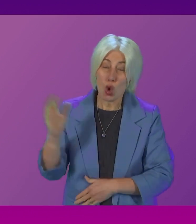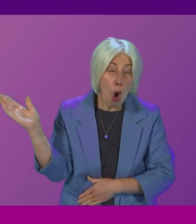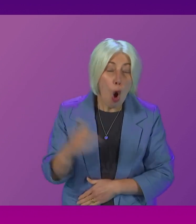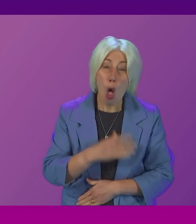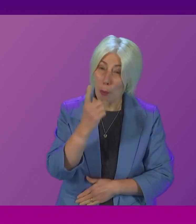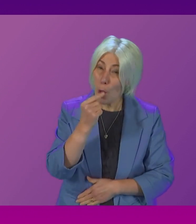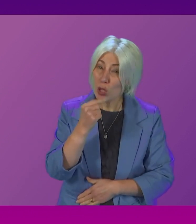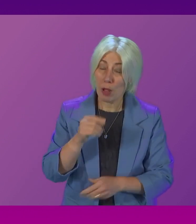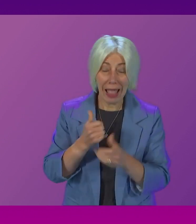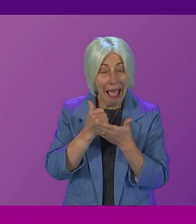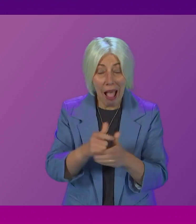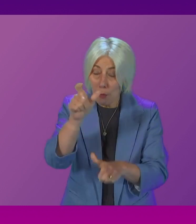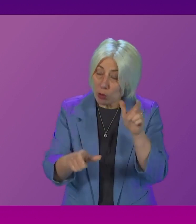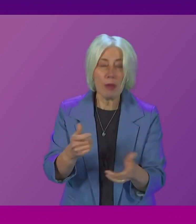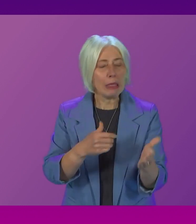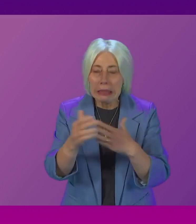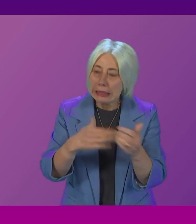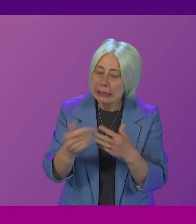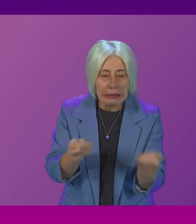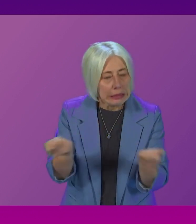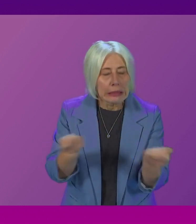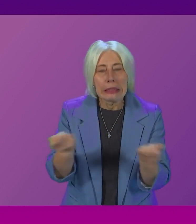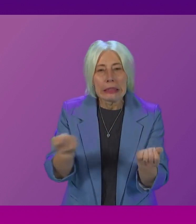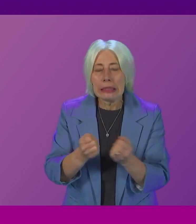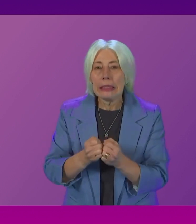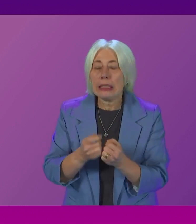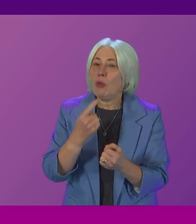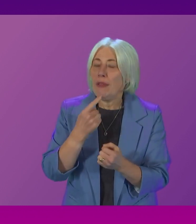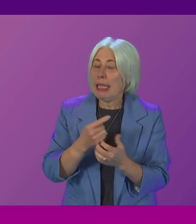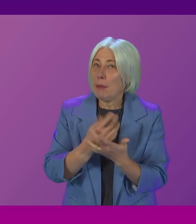help people to deal with that. As has been set out many times in the chamber,